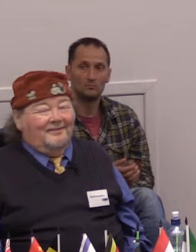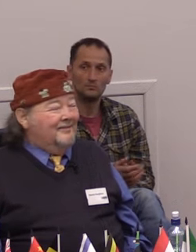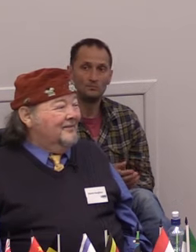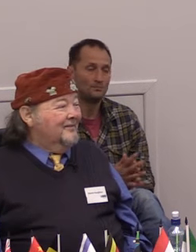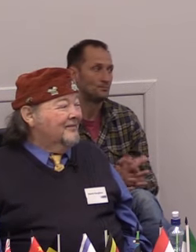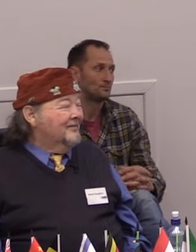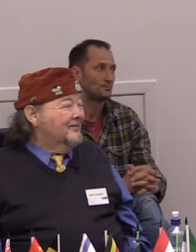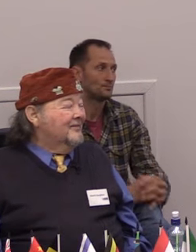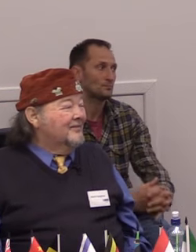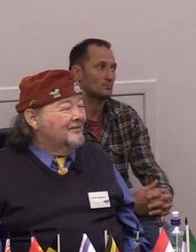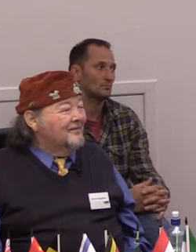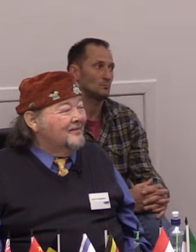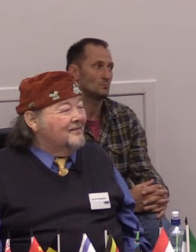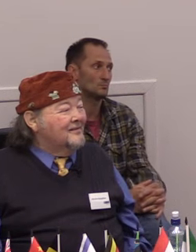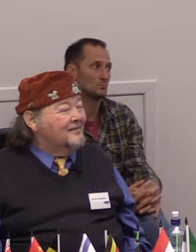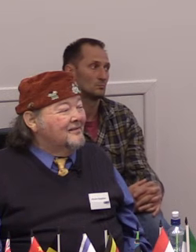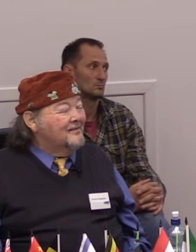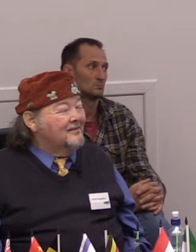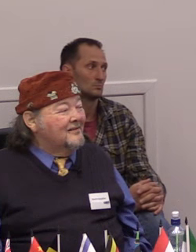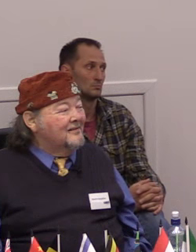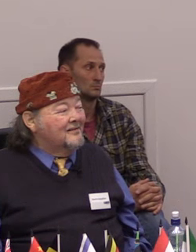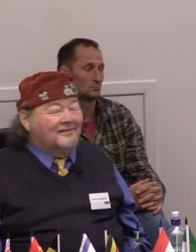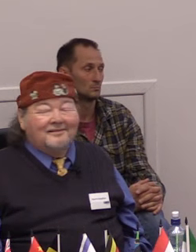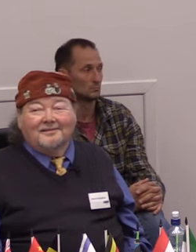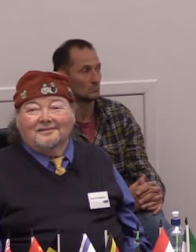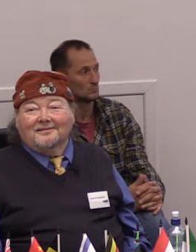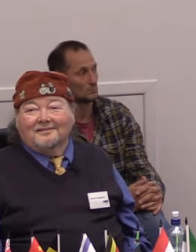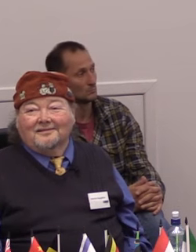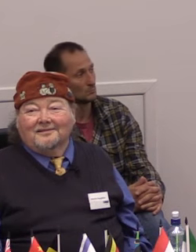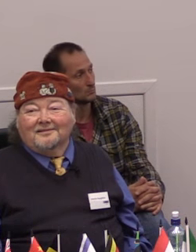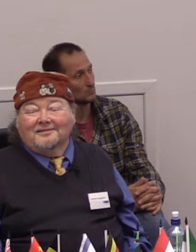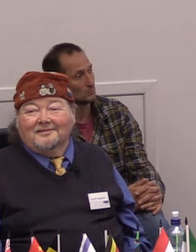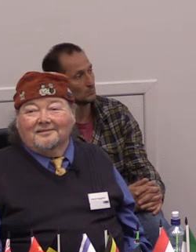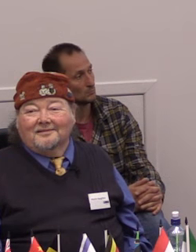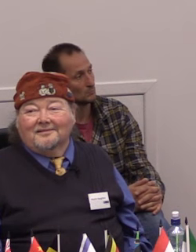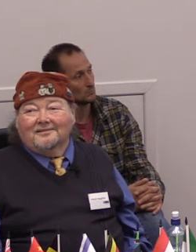It is very hard to bring a case in the US, you have to have finances, you have to have support.